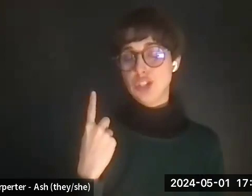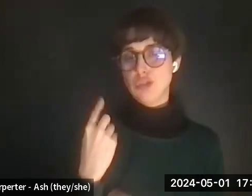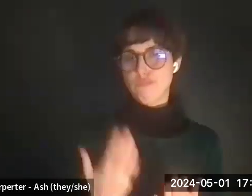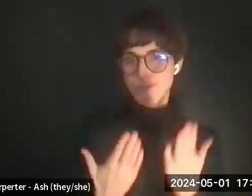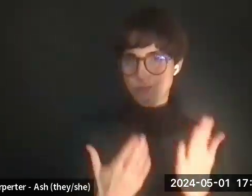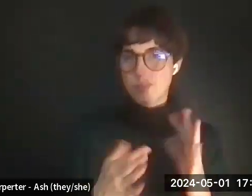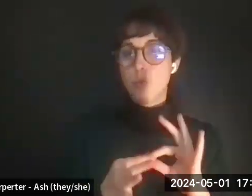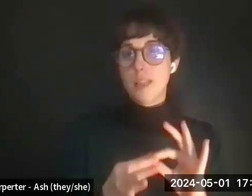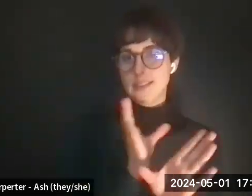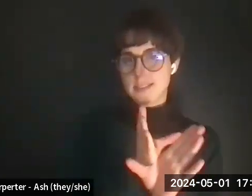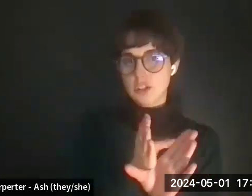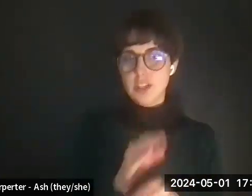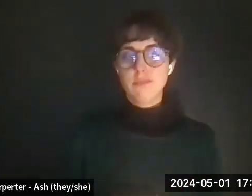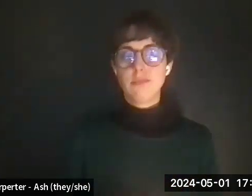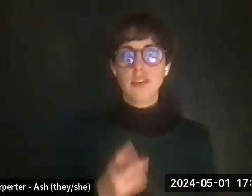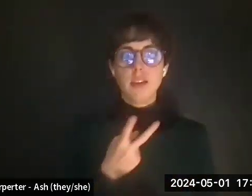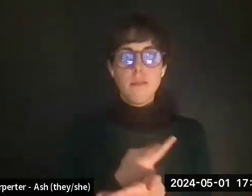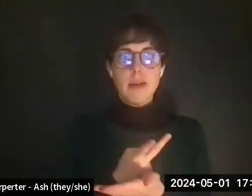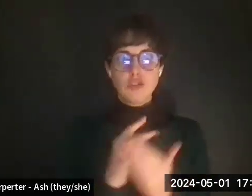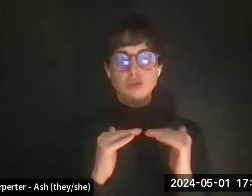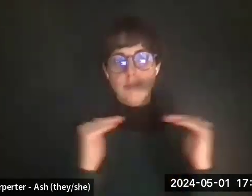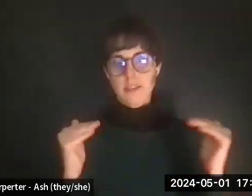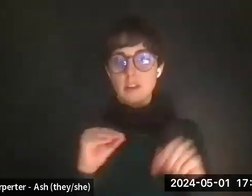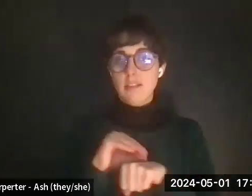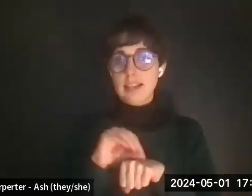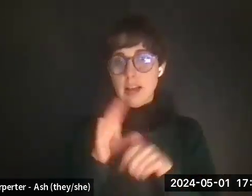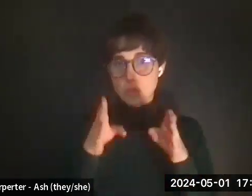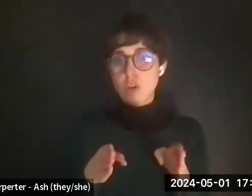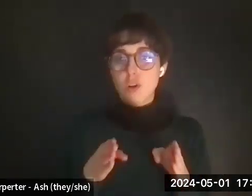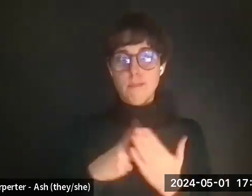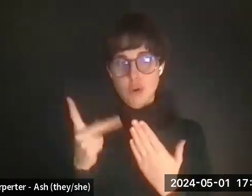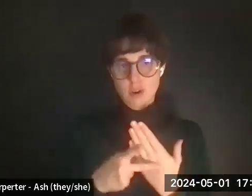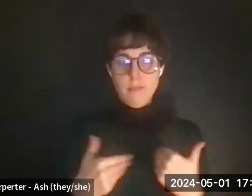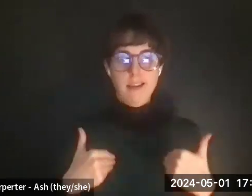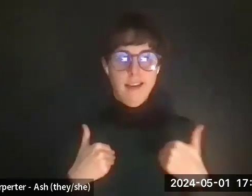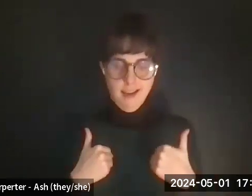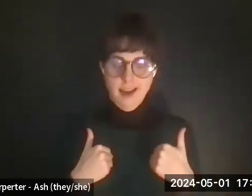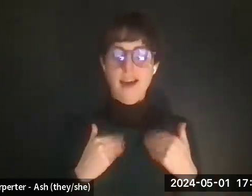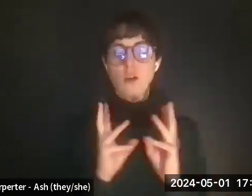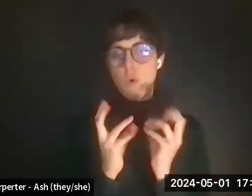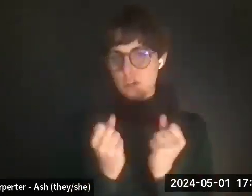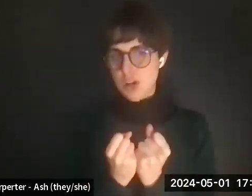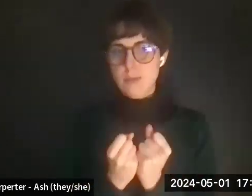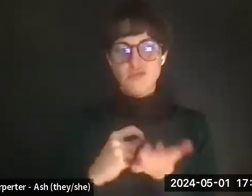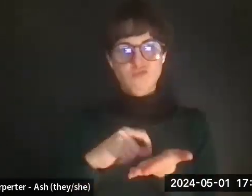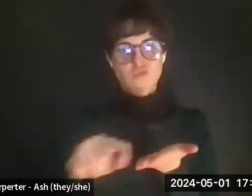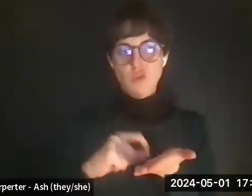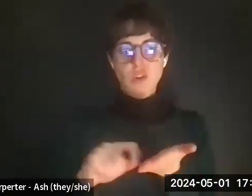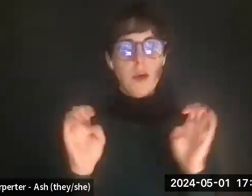The master's level counselor program has held workshops and drafted emergency rules which are currently under review.